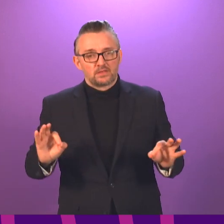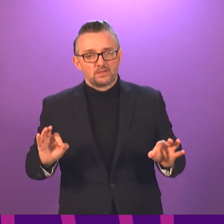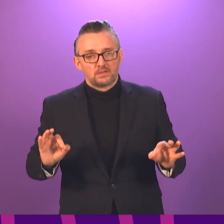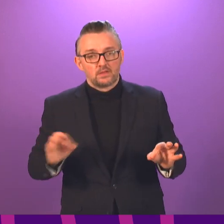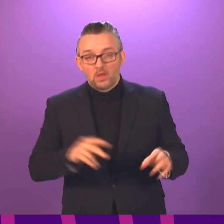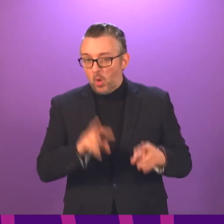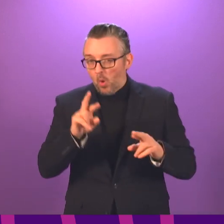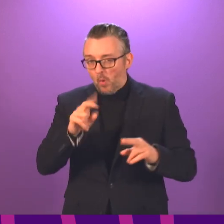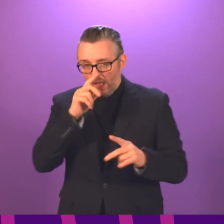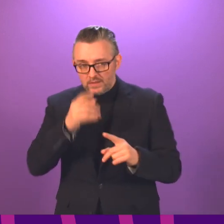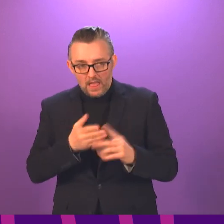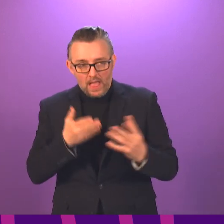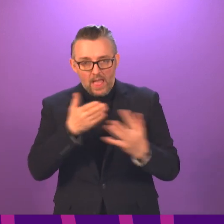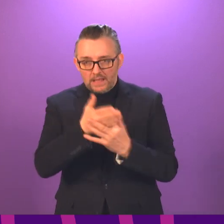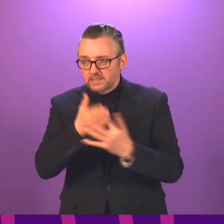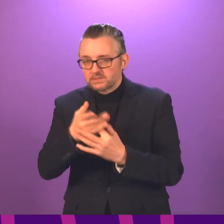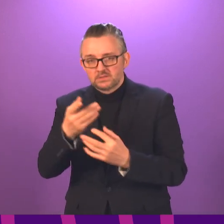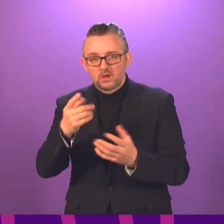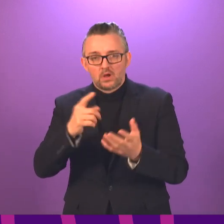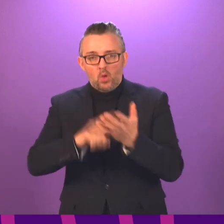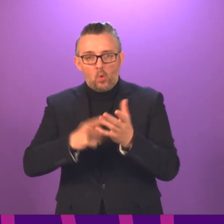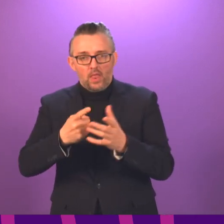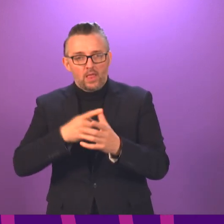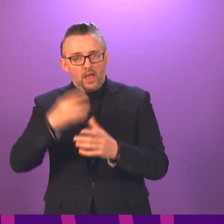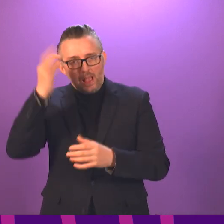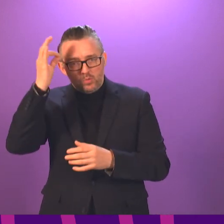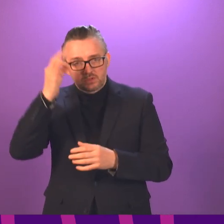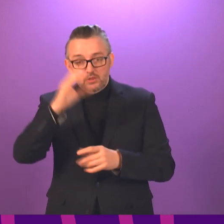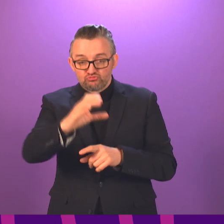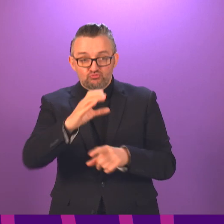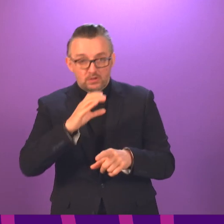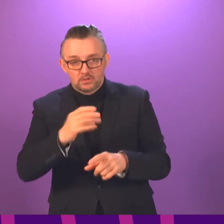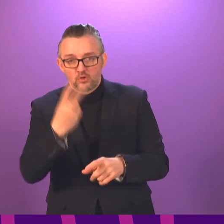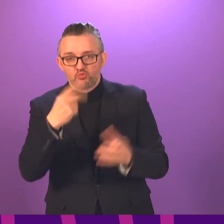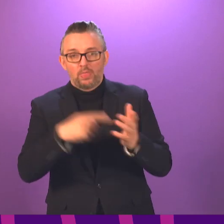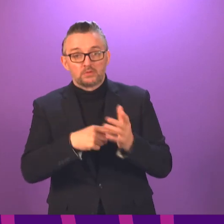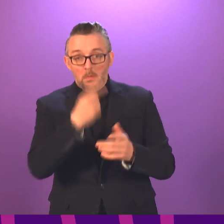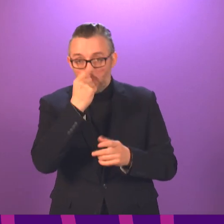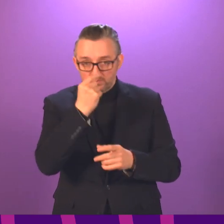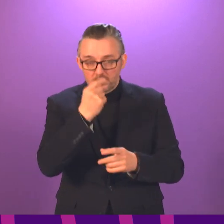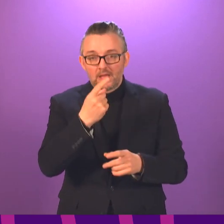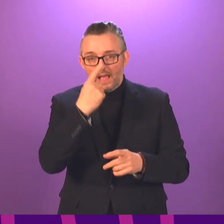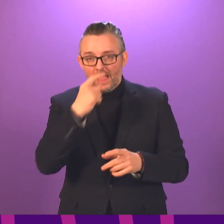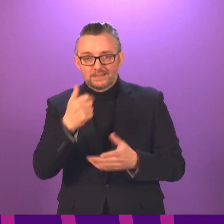one-off discretionary grants of £2,000 from local government to compensate them for a